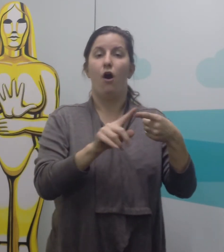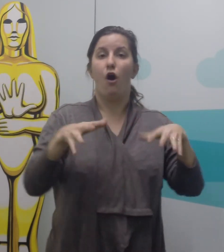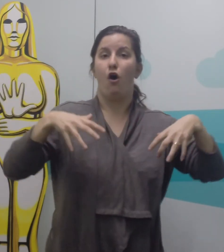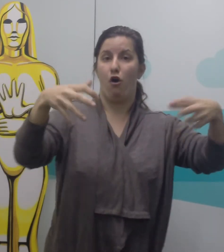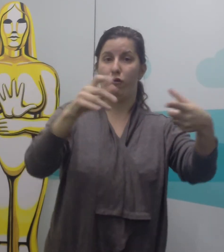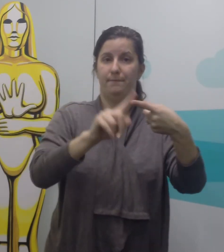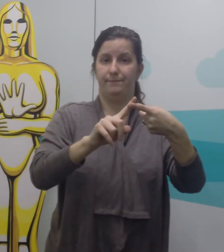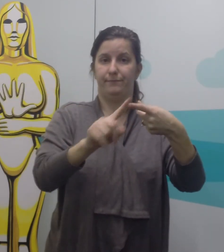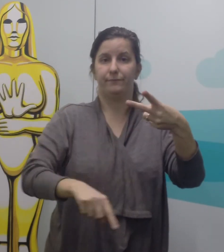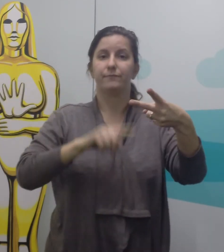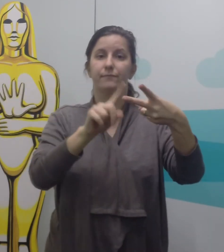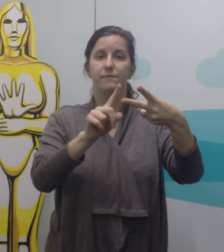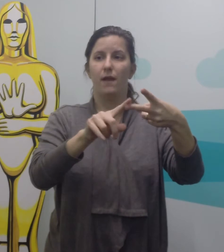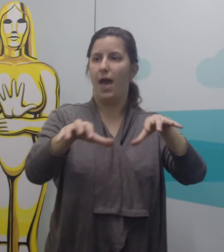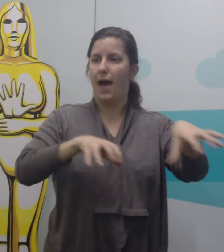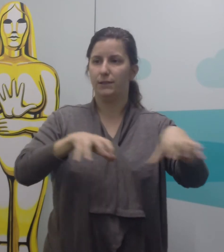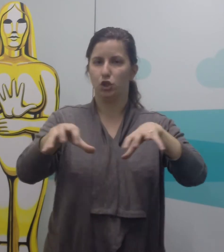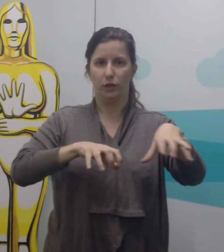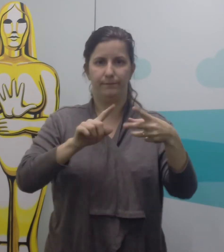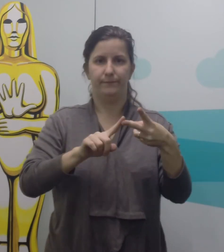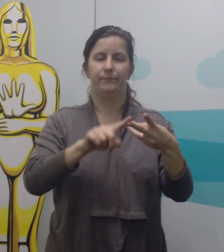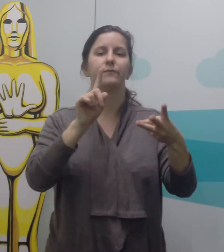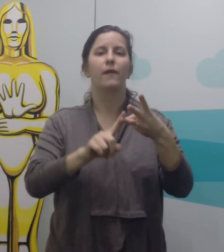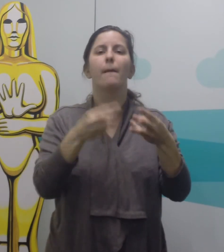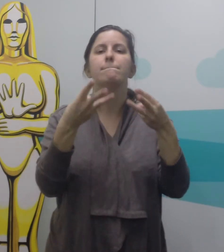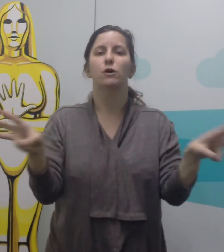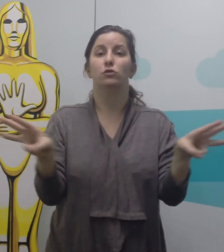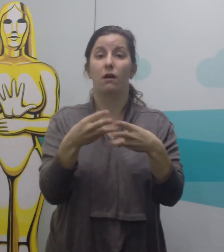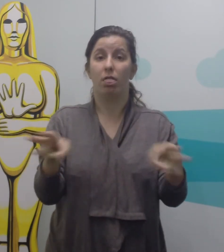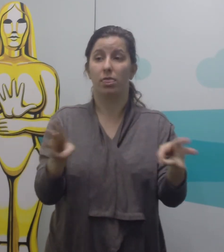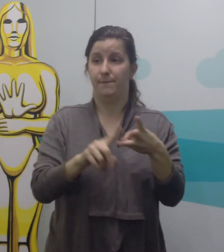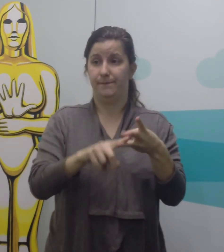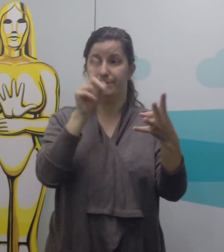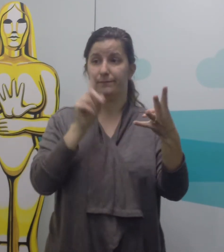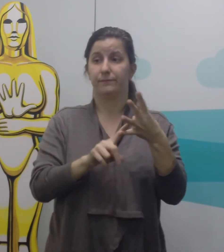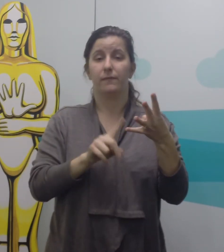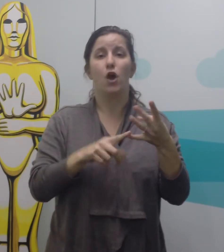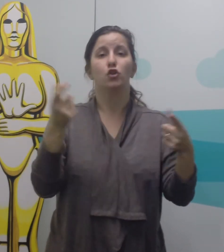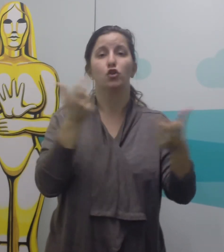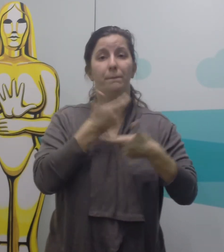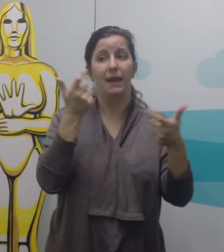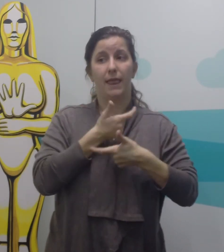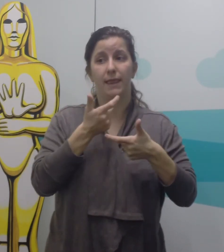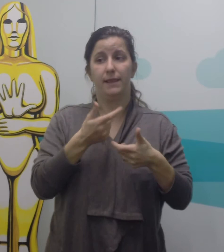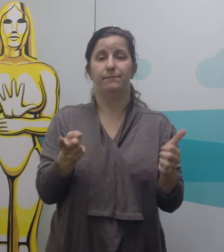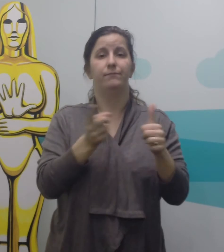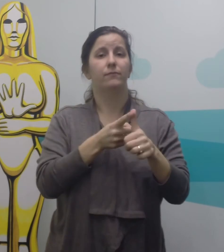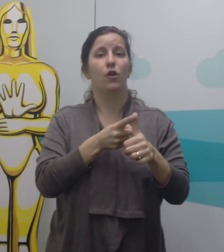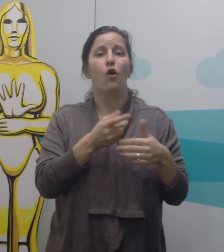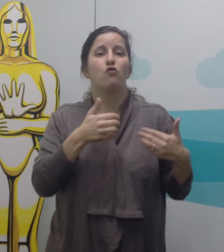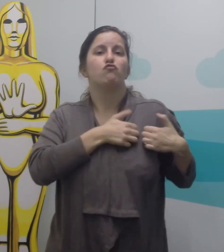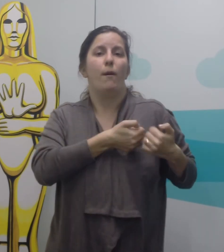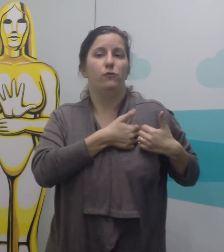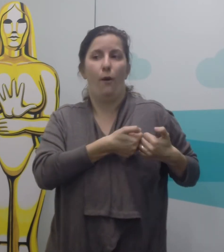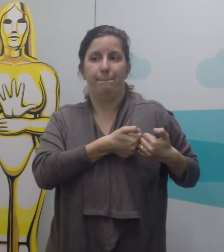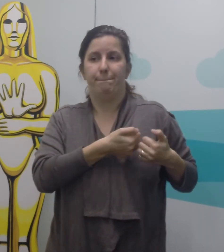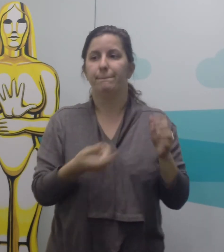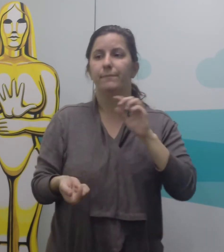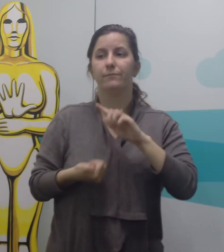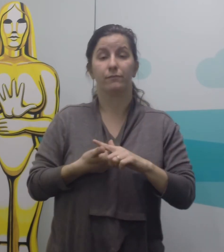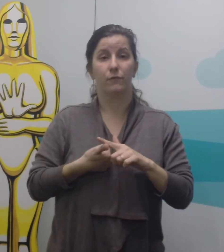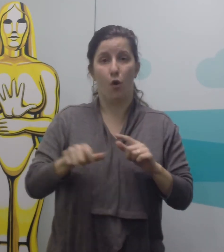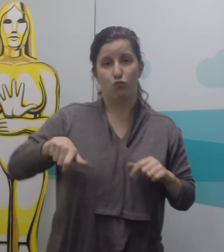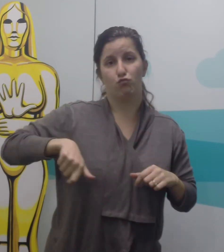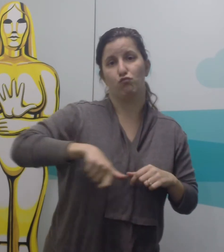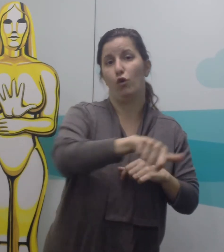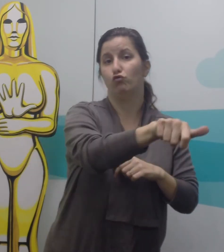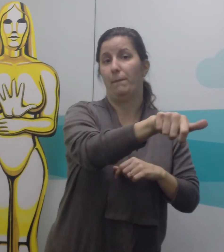e.g. horror, action, musical, comedy, romcom, road trip (six categories)